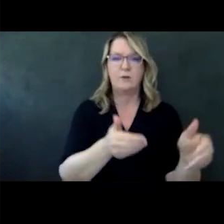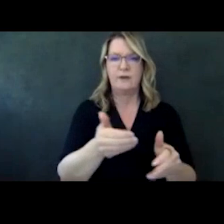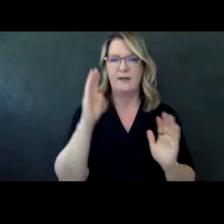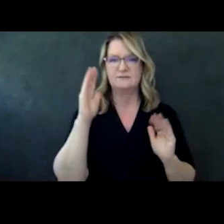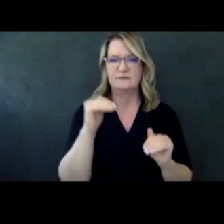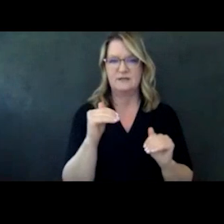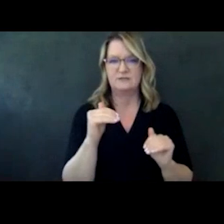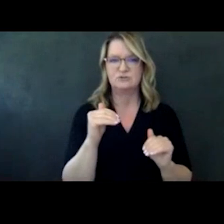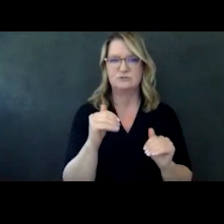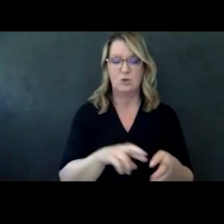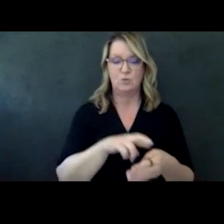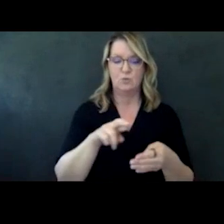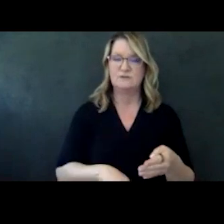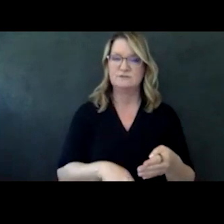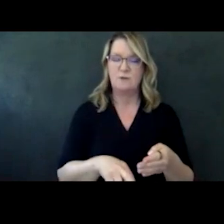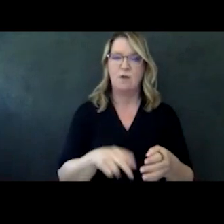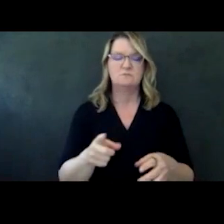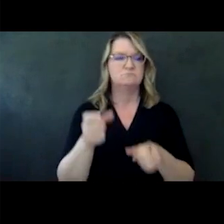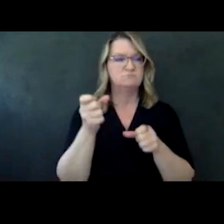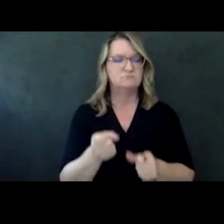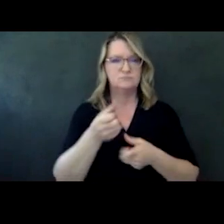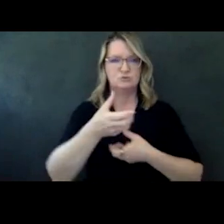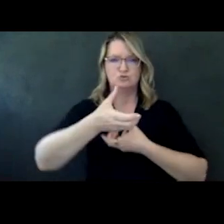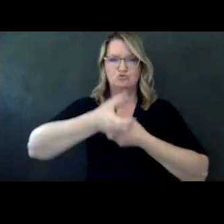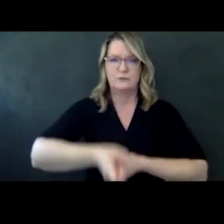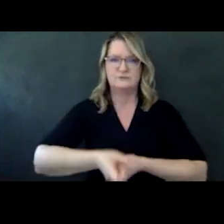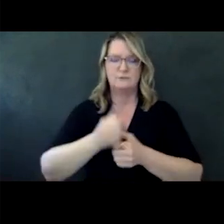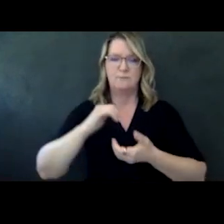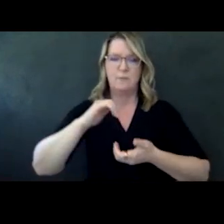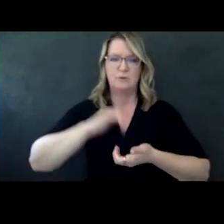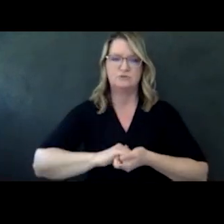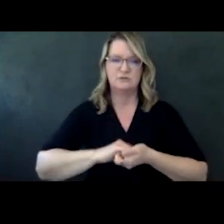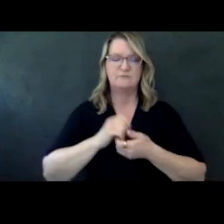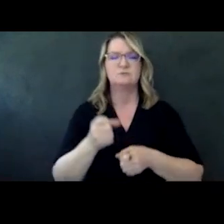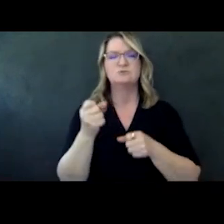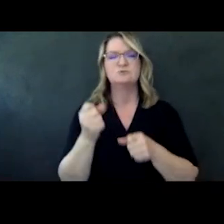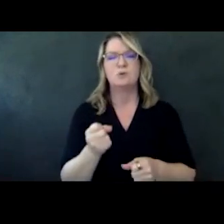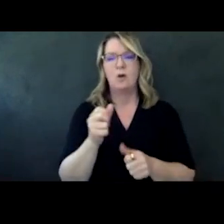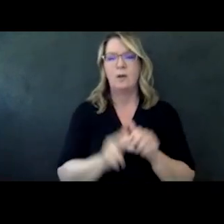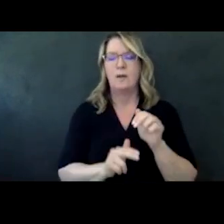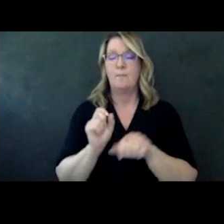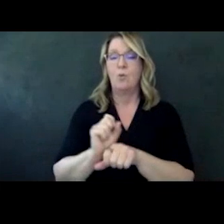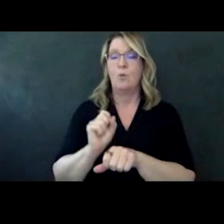trusted partnerships that ensure stronger employment pathways for people with disabilities.